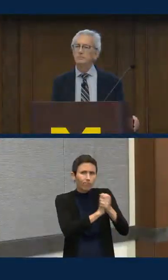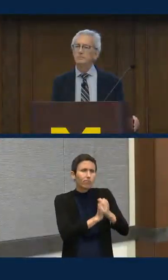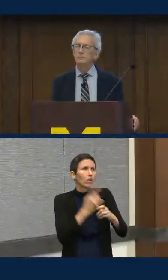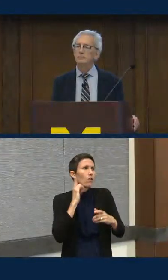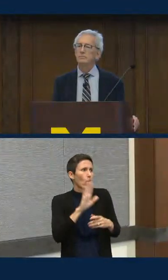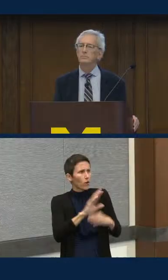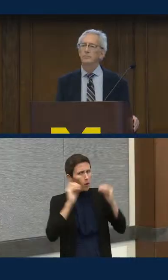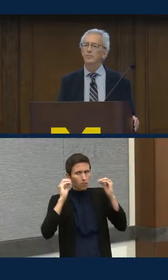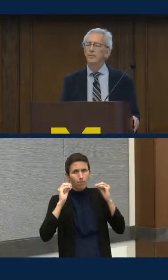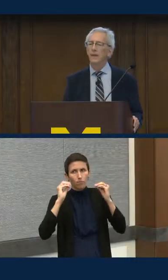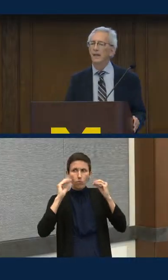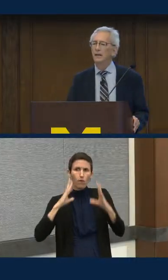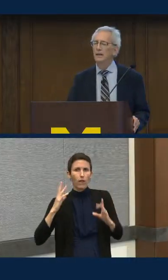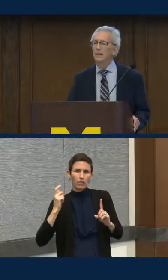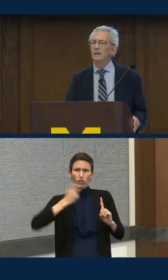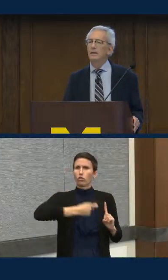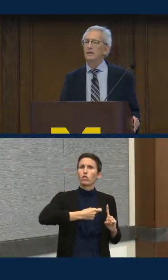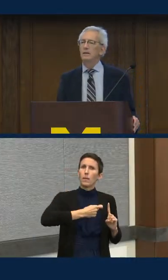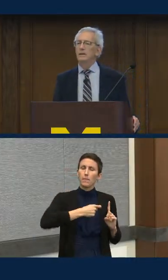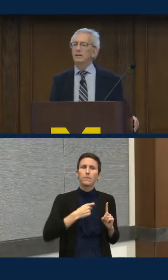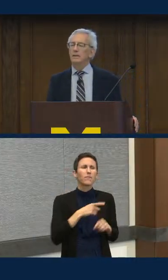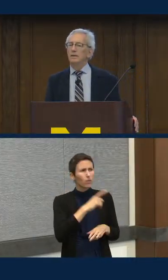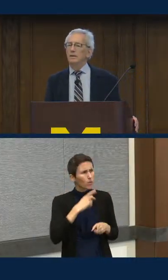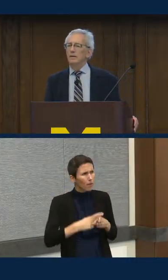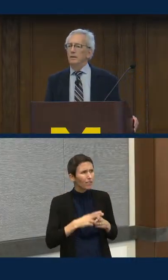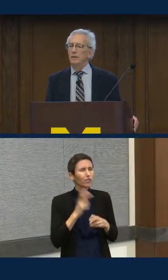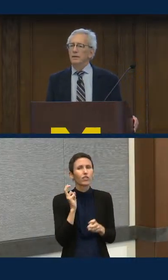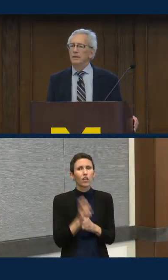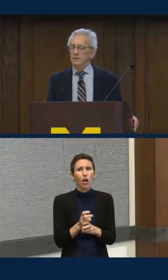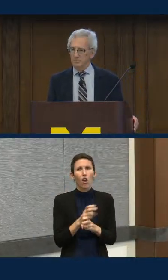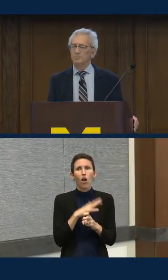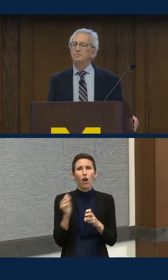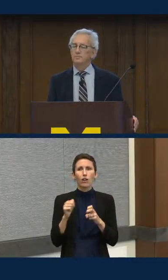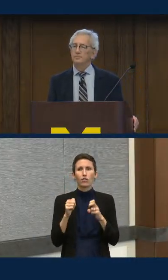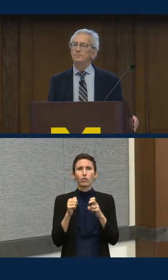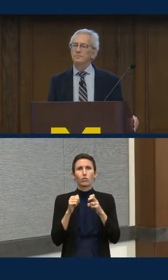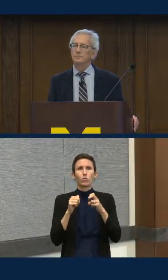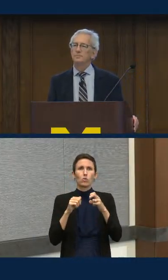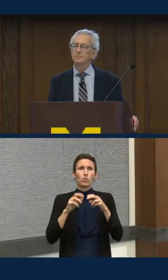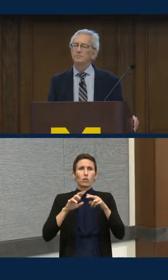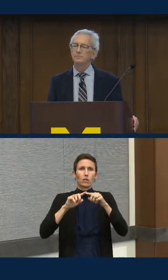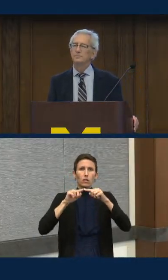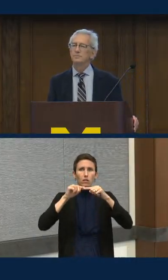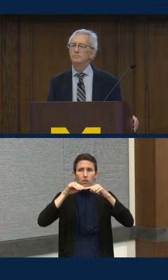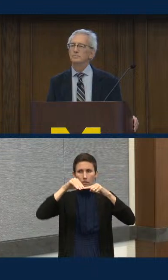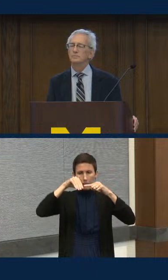professorship. You mentioned it's hard to escape your set point. You can diet and